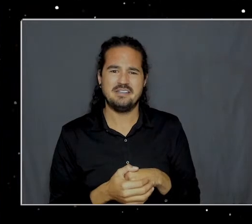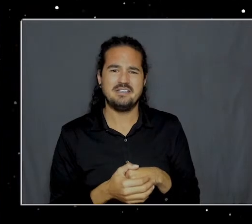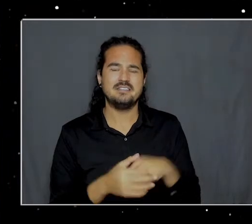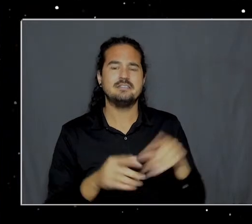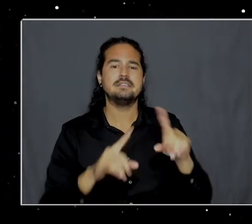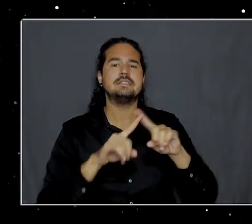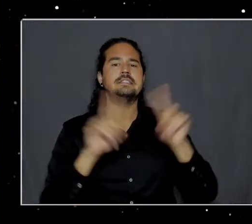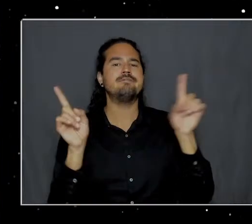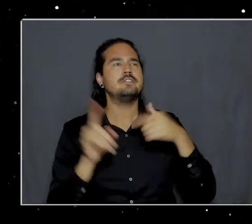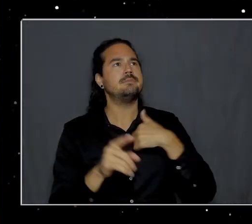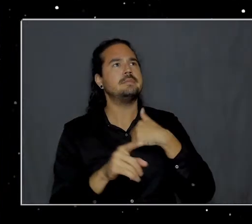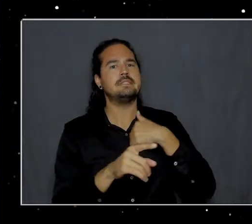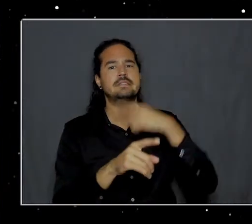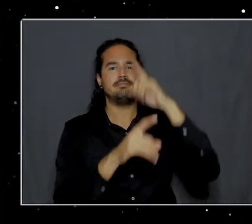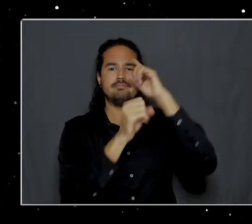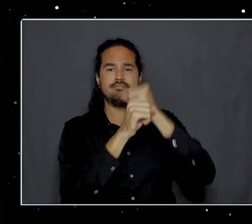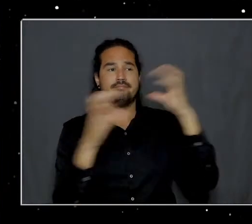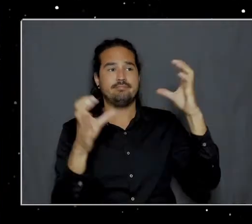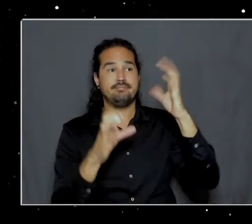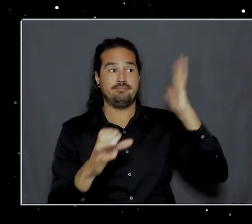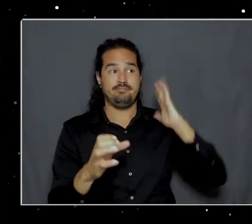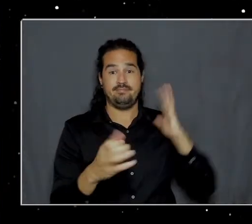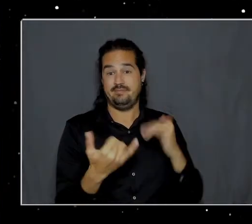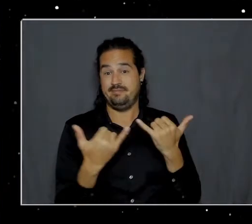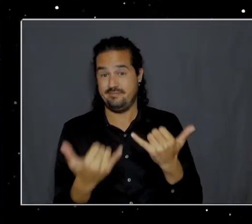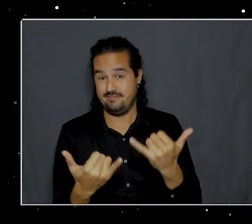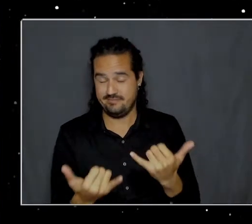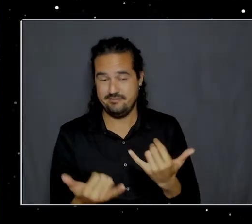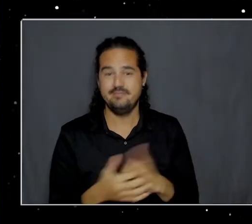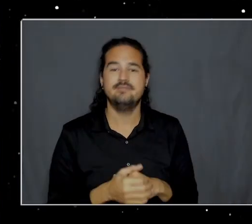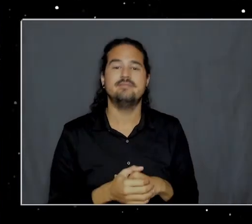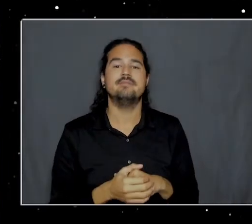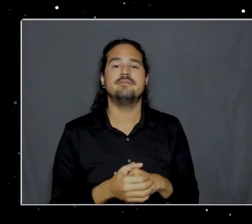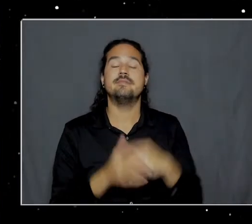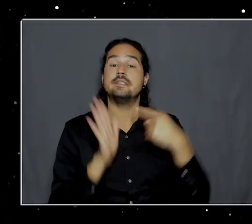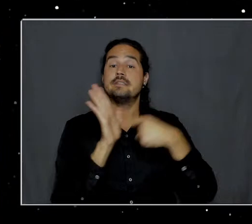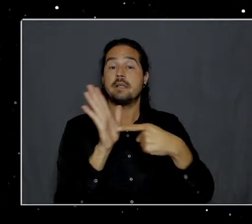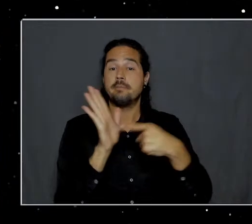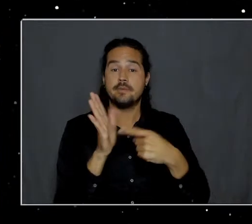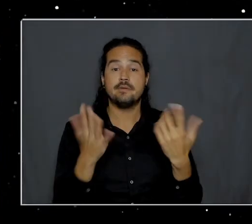SOMETHING DIFFERENT THAN HOW WE THINK OF FREE SPEECH TODAY.